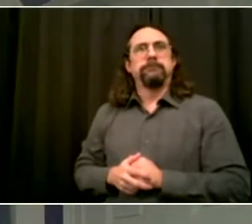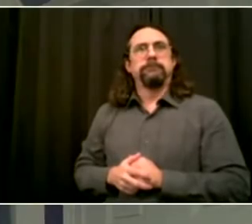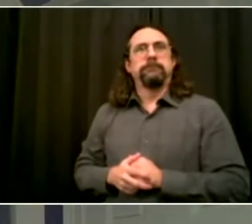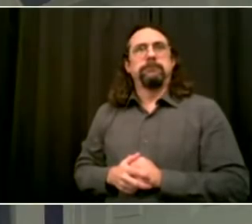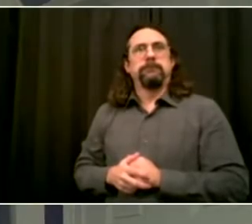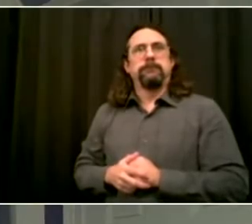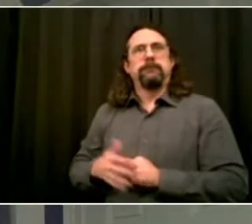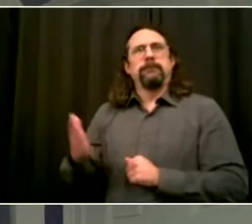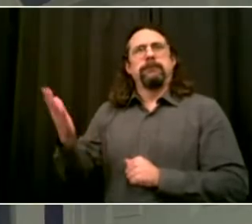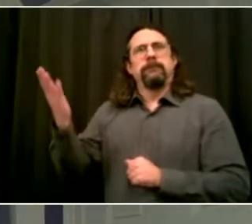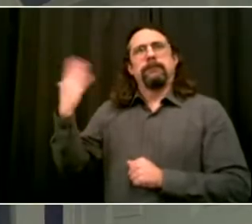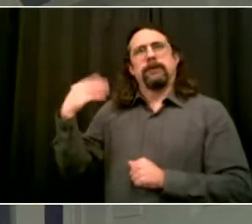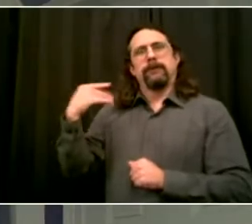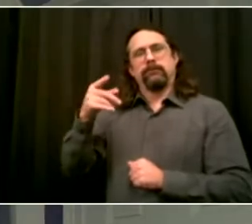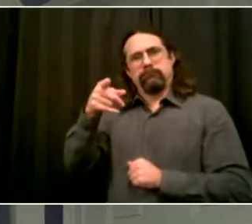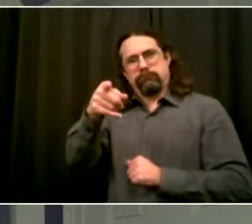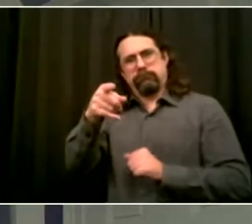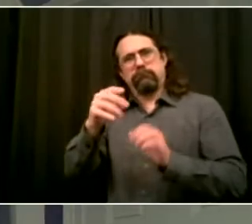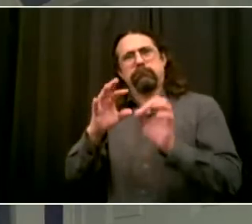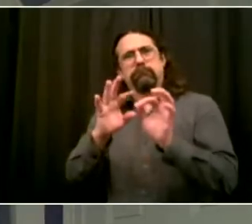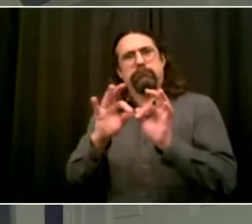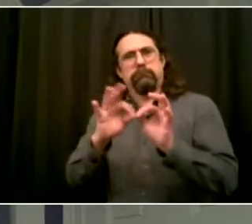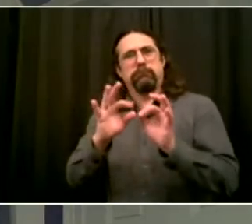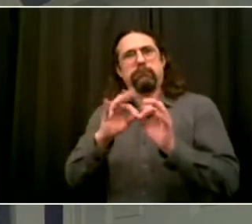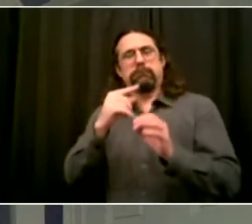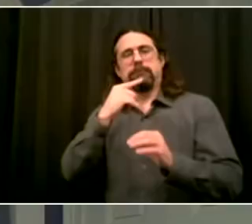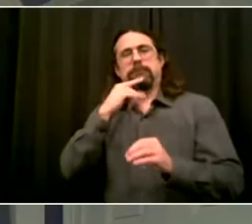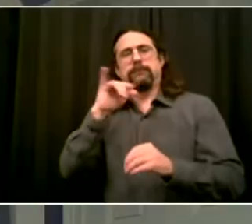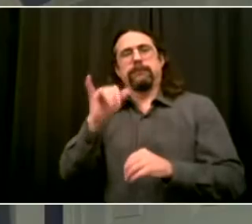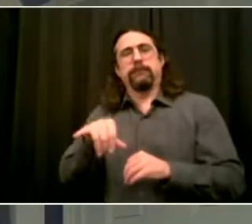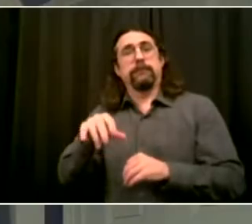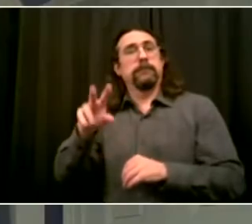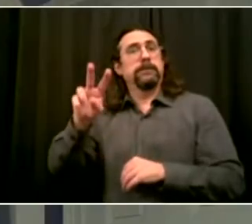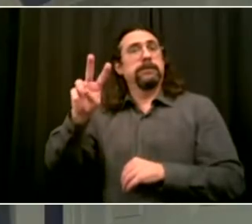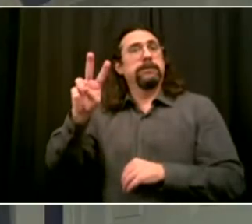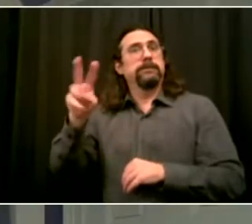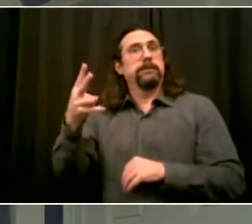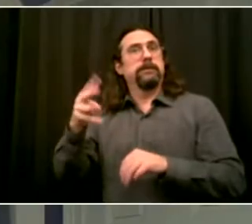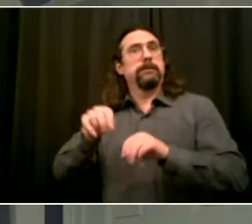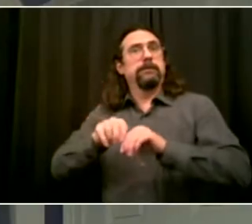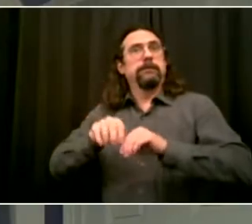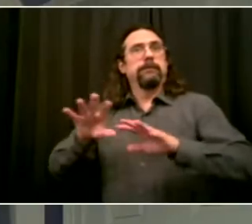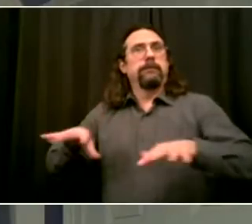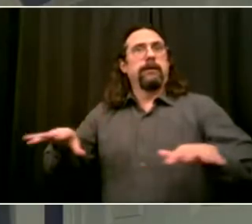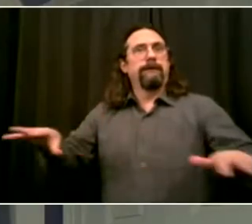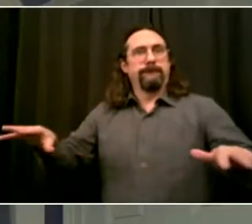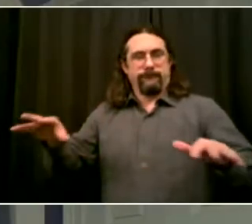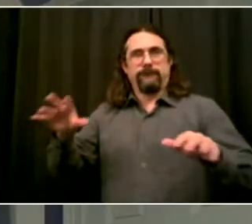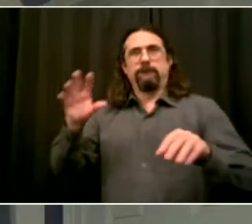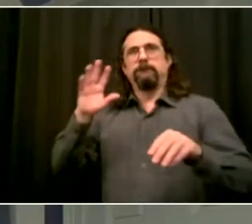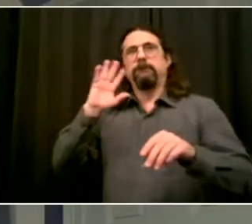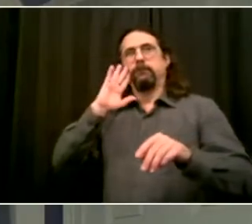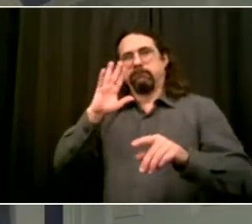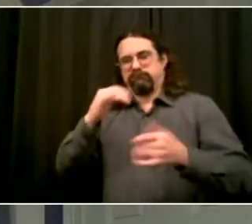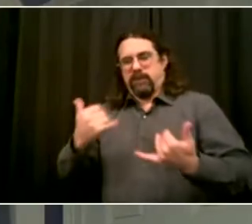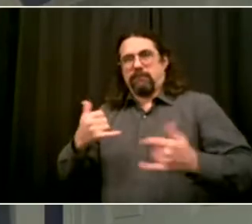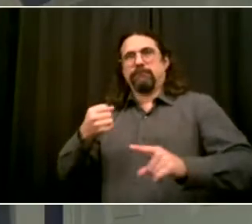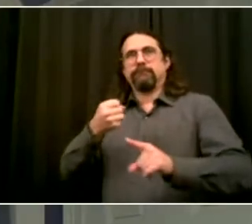TALKED ABOUT THE SECOND WAVE AND HOW EVERYONE SHOULD BE A PART